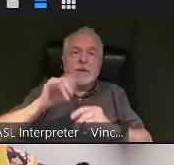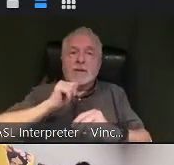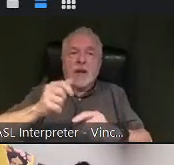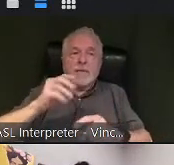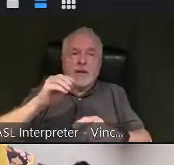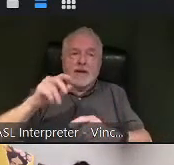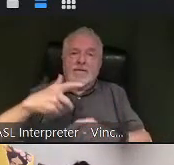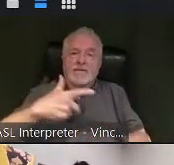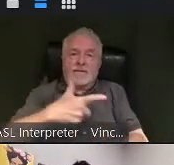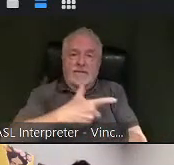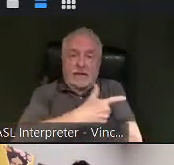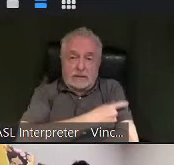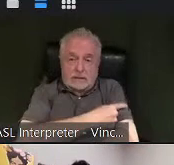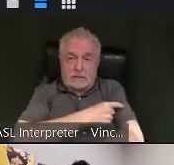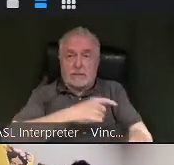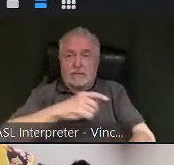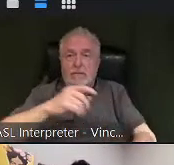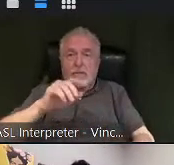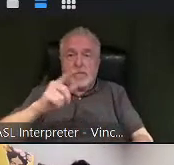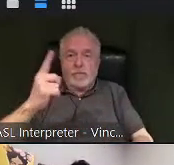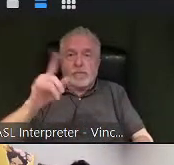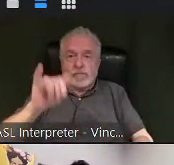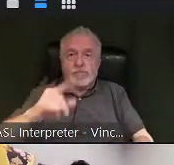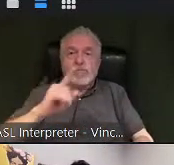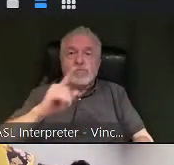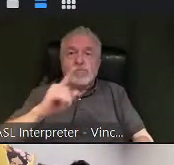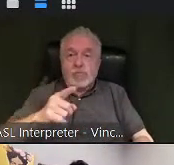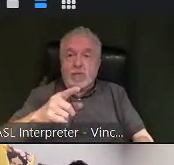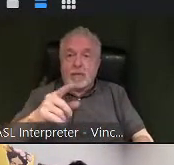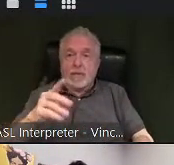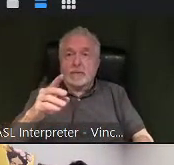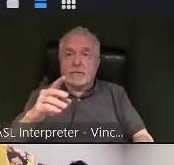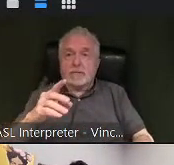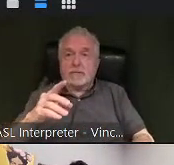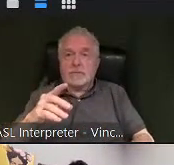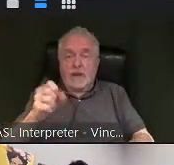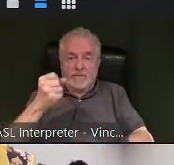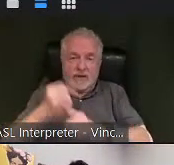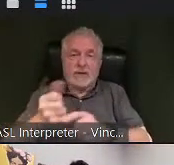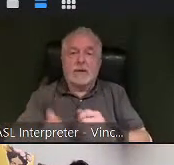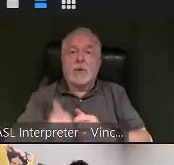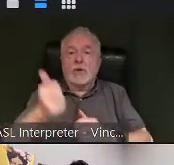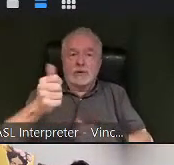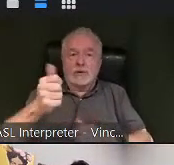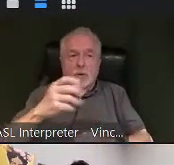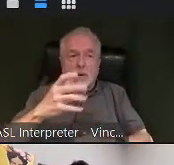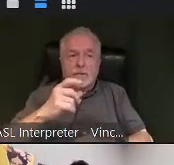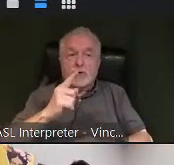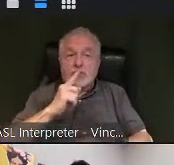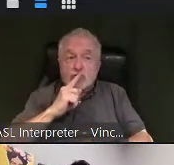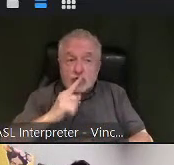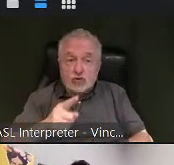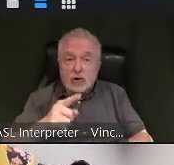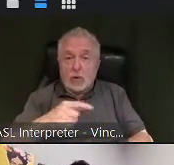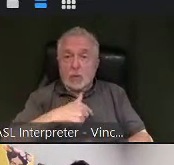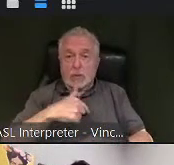been vaccinated are, the ones that are actually being affected the most. So we want to make sure that we want to